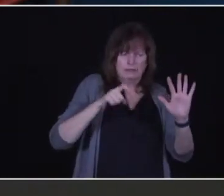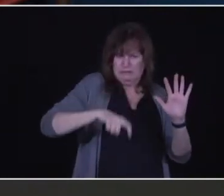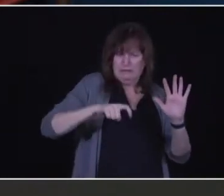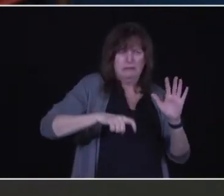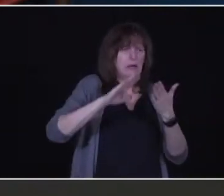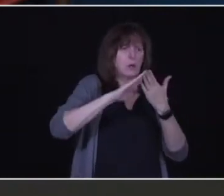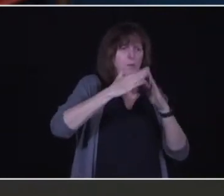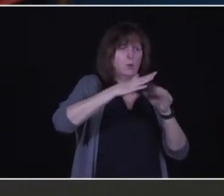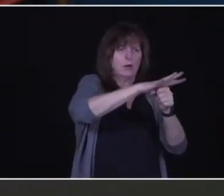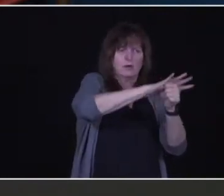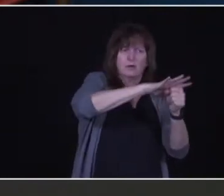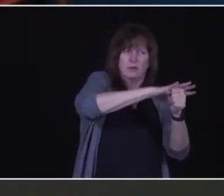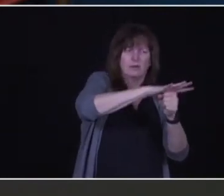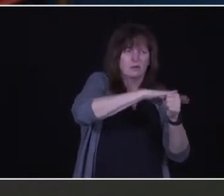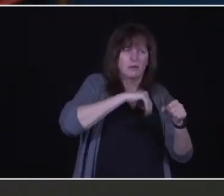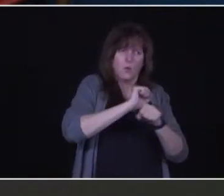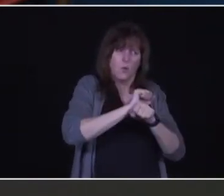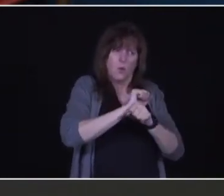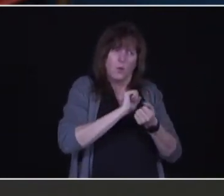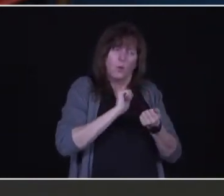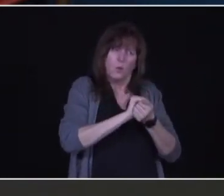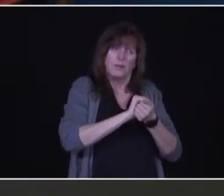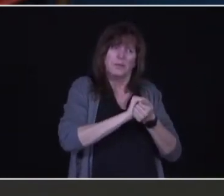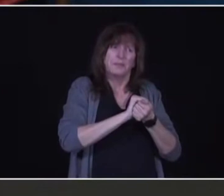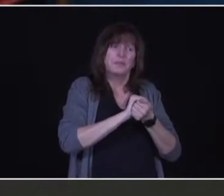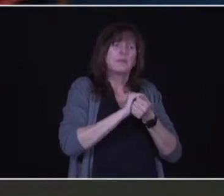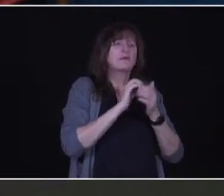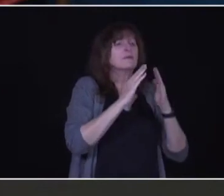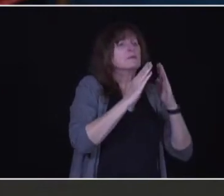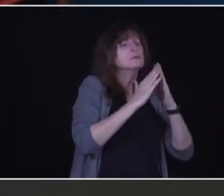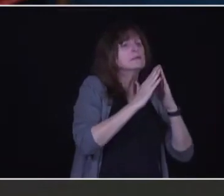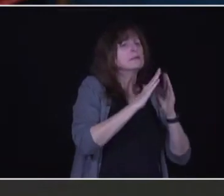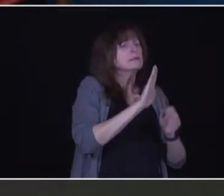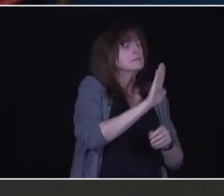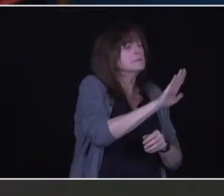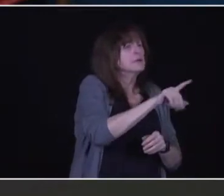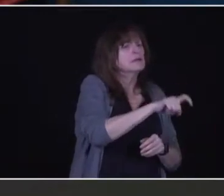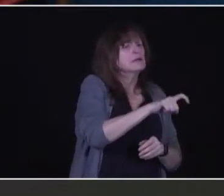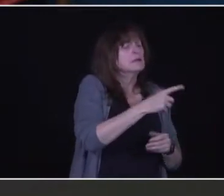housing, 17,000 ft.. of community space that is going to be produced here in Toronto, which